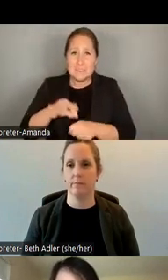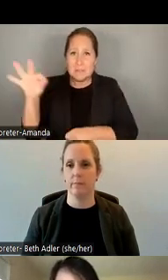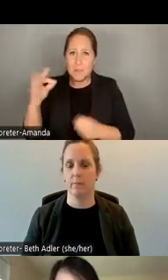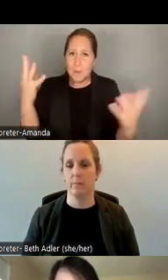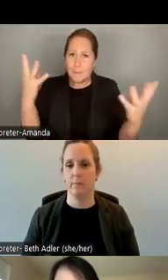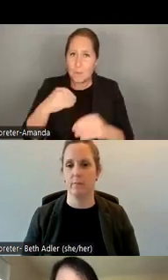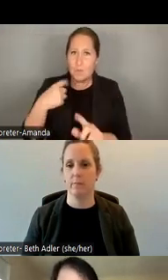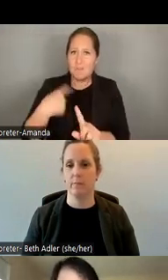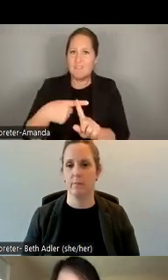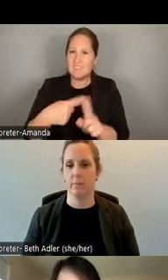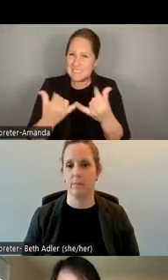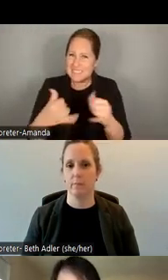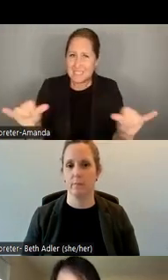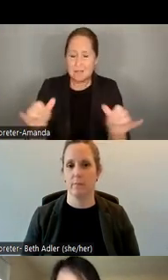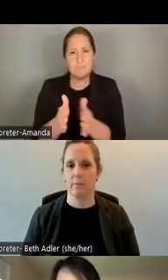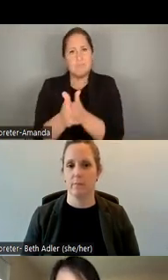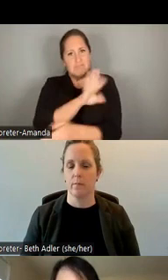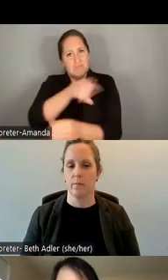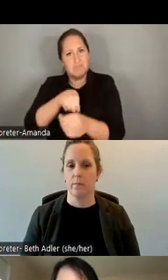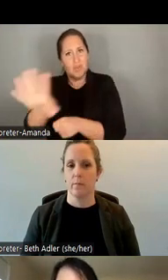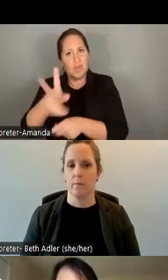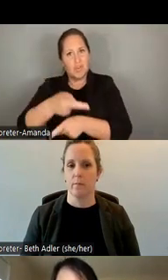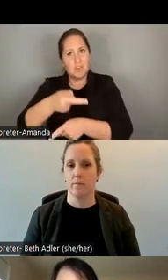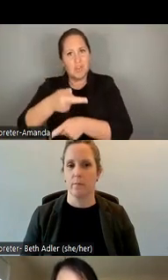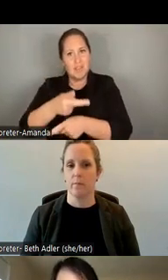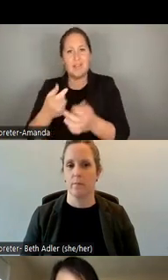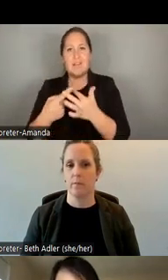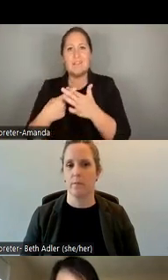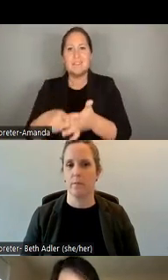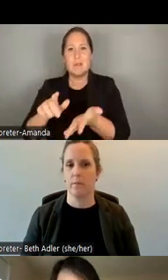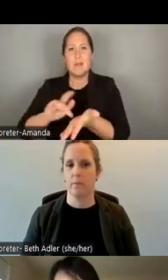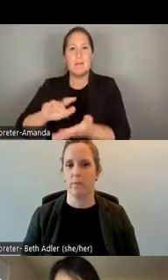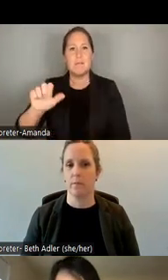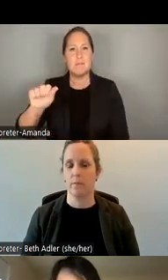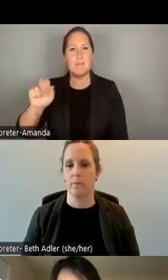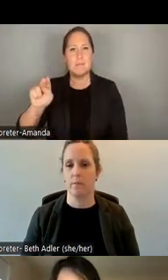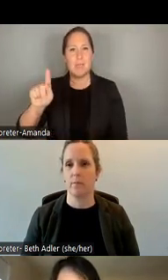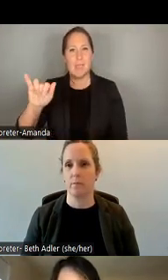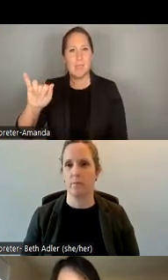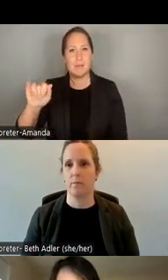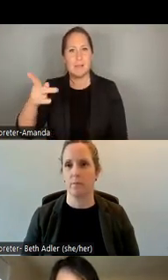in her care we started an antipsychotic um and she was housed within a few months partnering